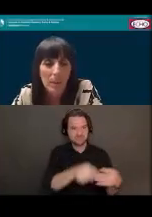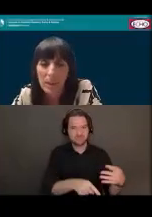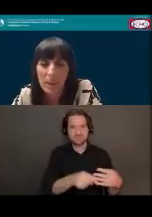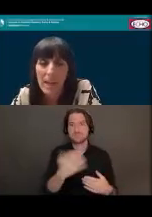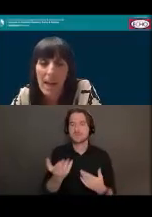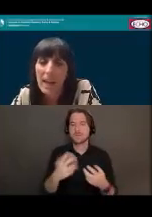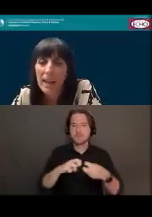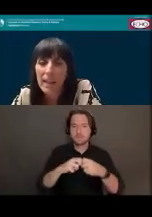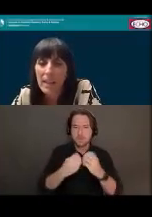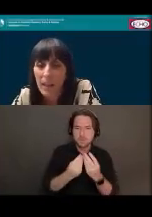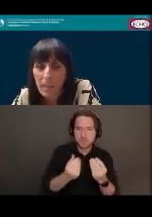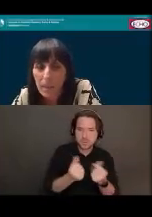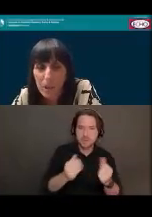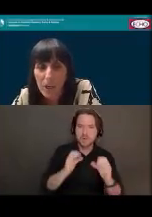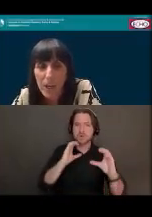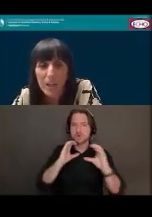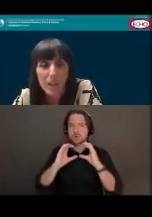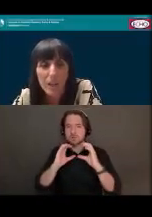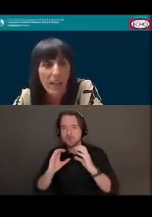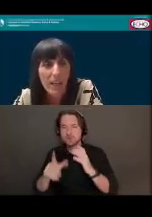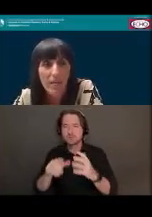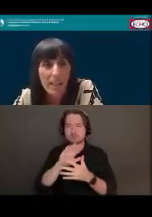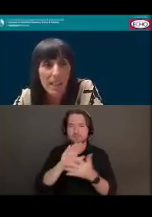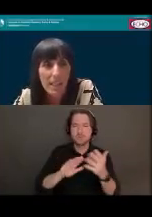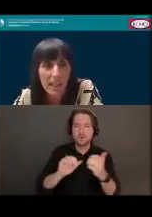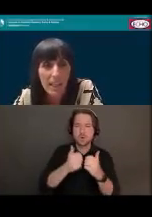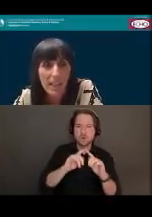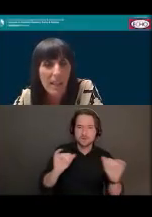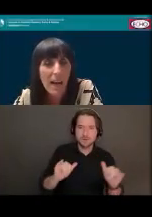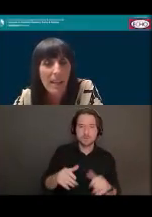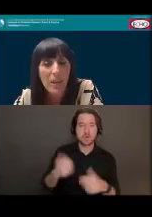we're looking at a diaper change, an infant kicking that